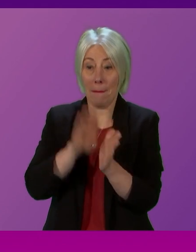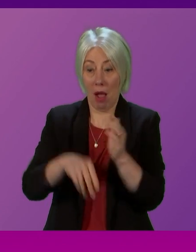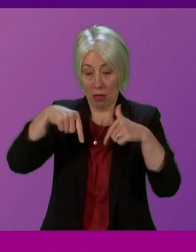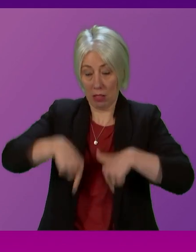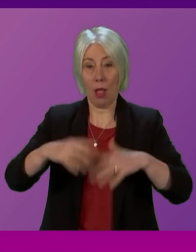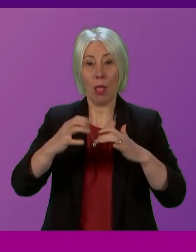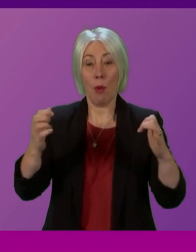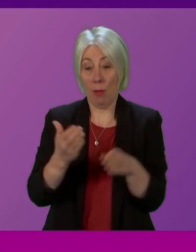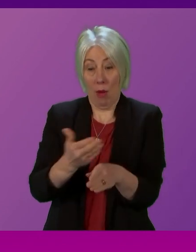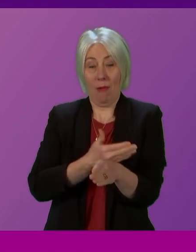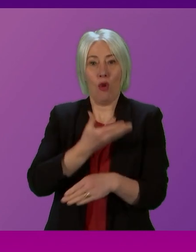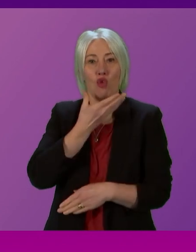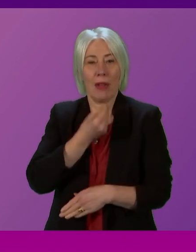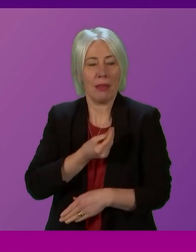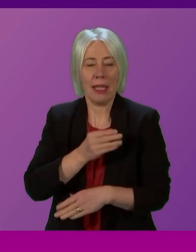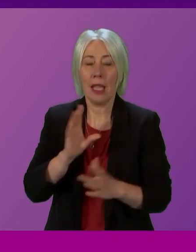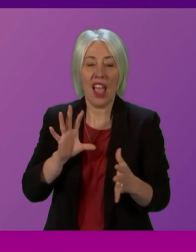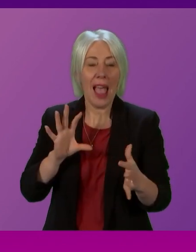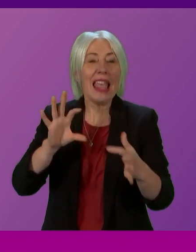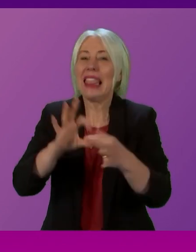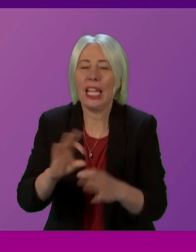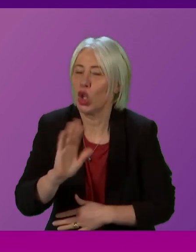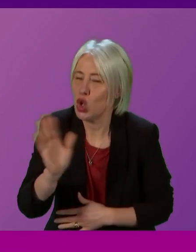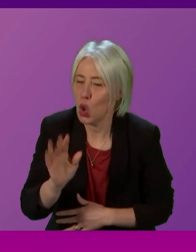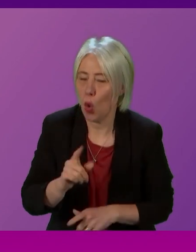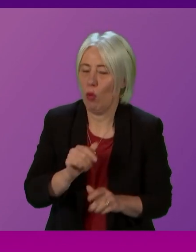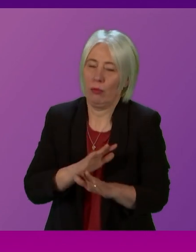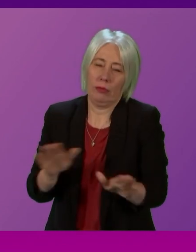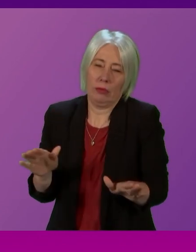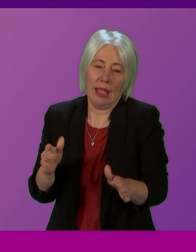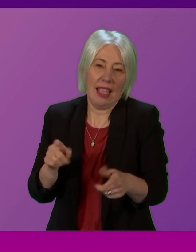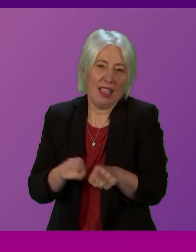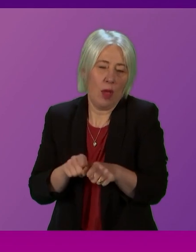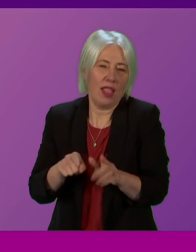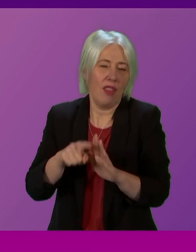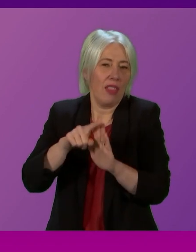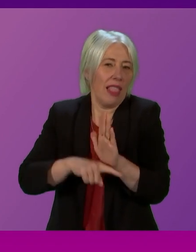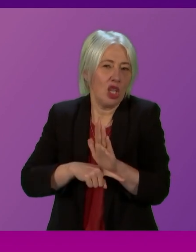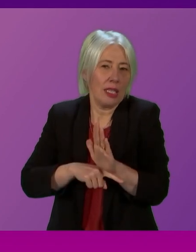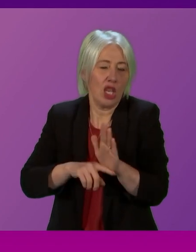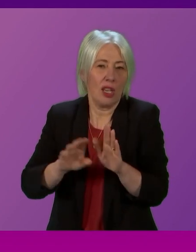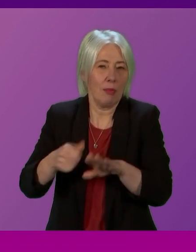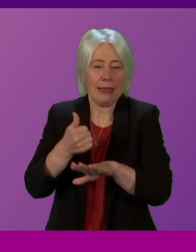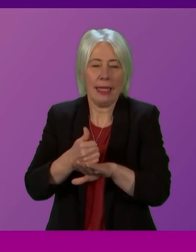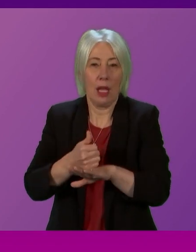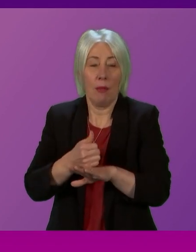The two are, of course, not connected and would not be connected even if that legislation was in force, which it is not.